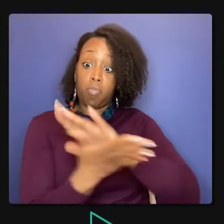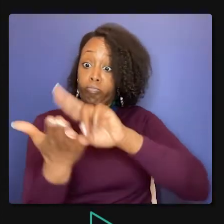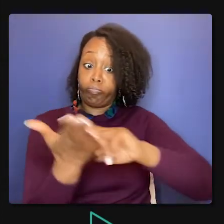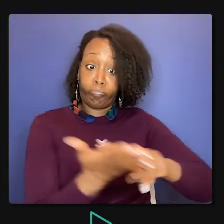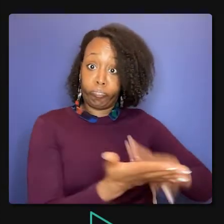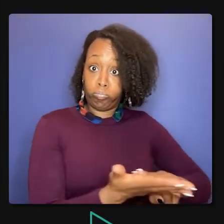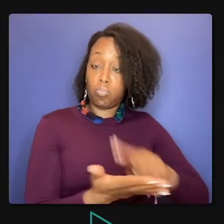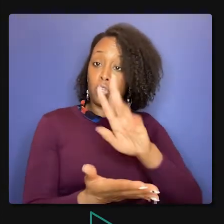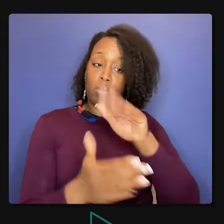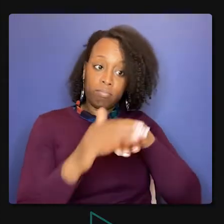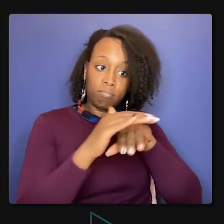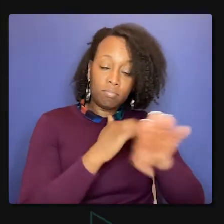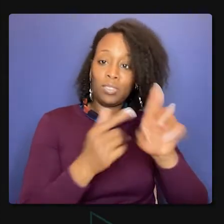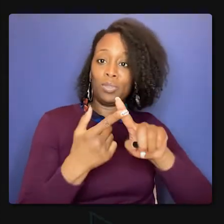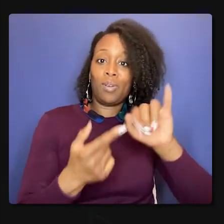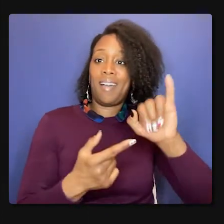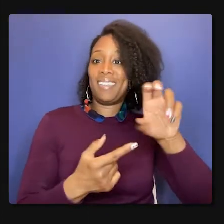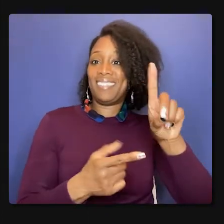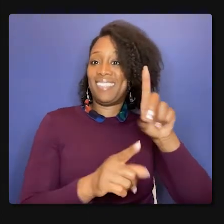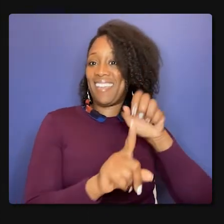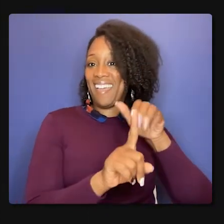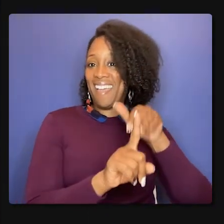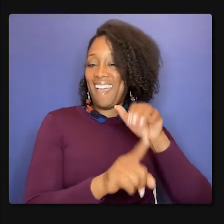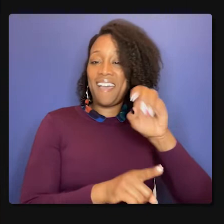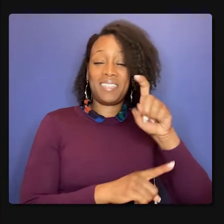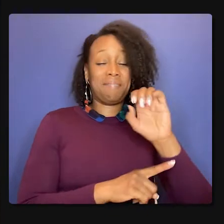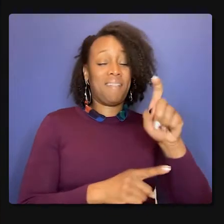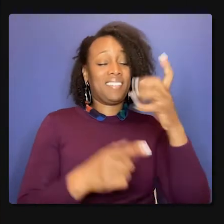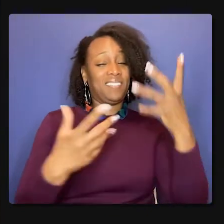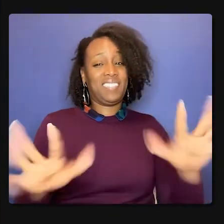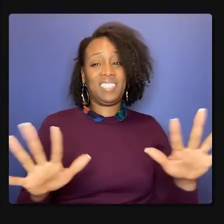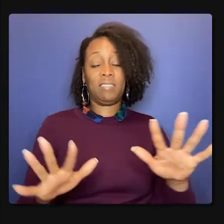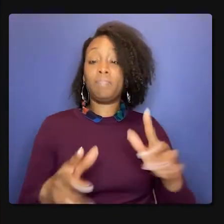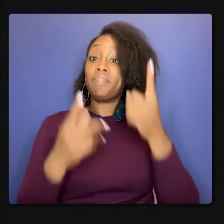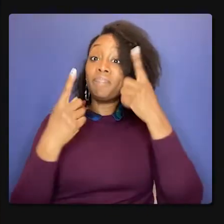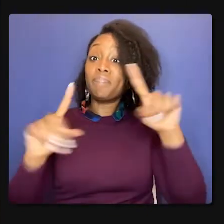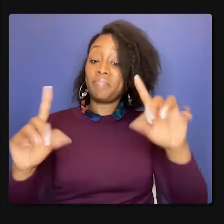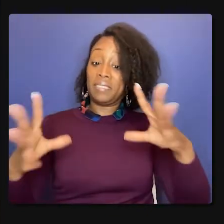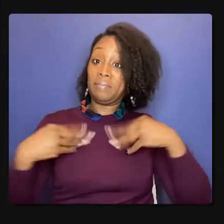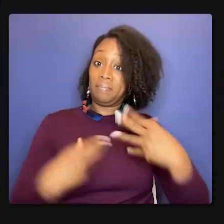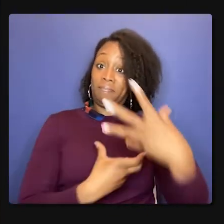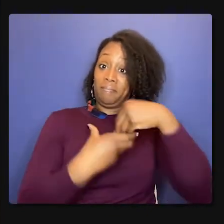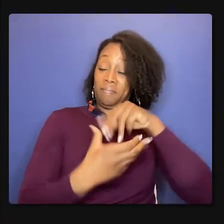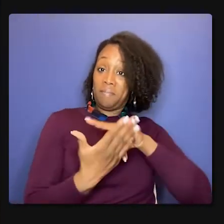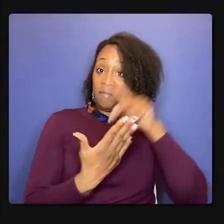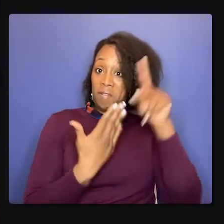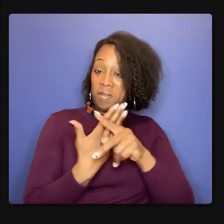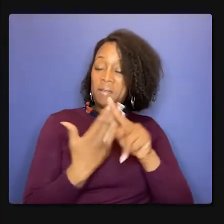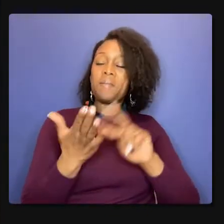your submission to ID@Xbox is complete. Successful acceptance to the program will also let us send you